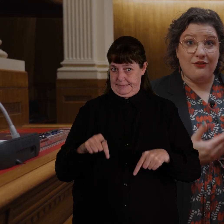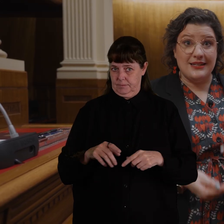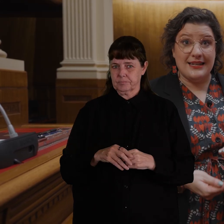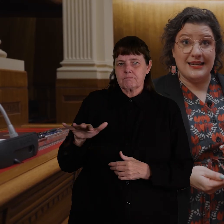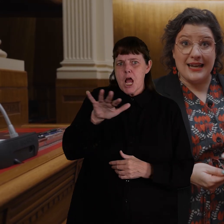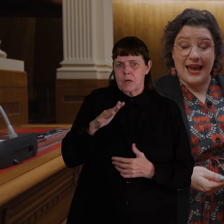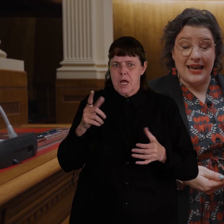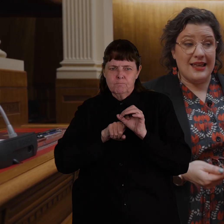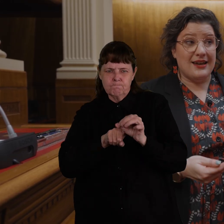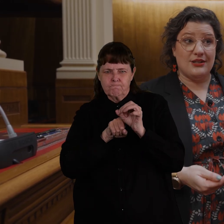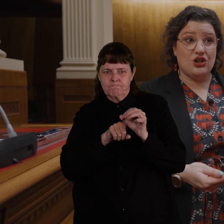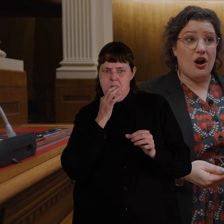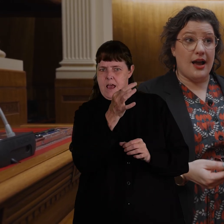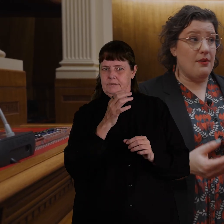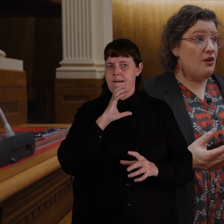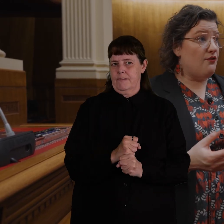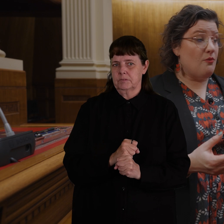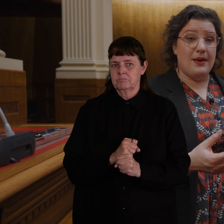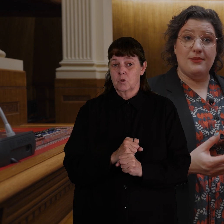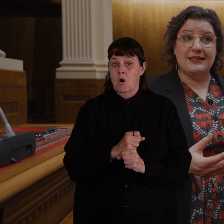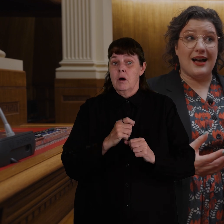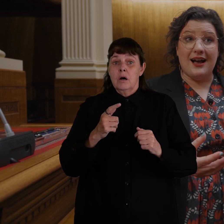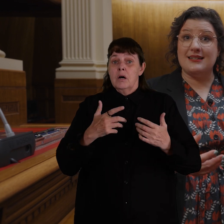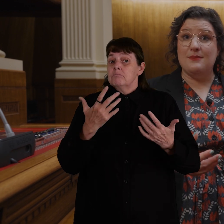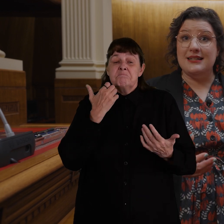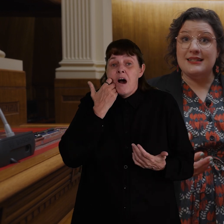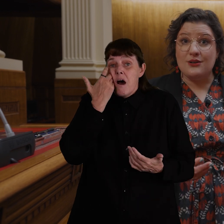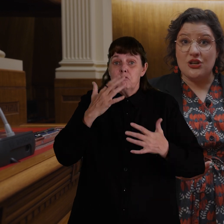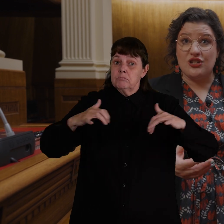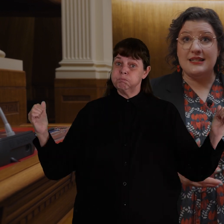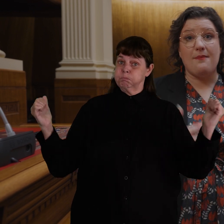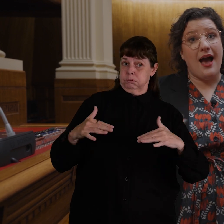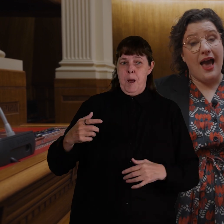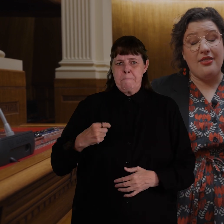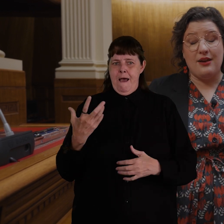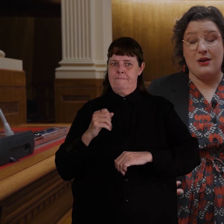Every sitting day, there is time for members to ask ministers questions about how they are